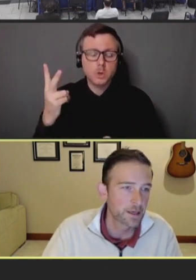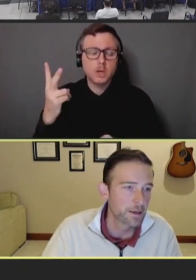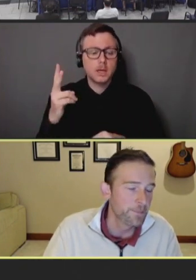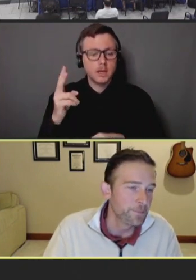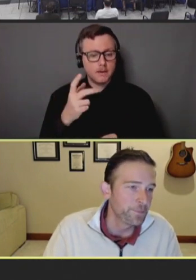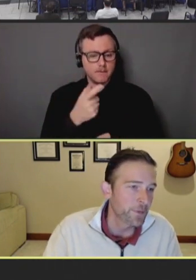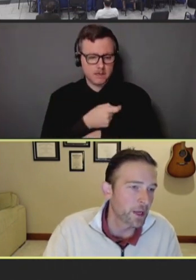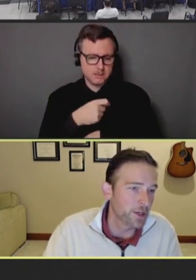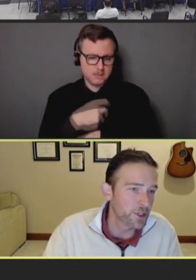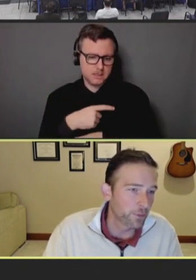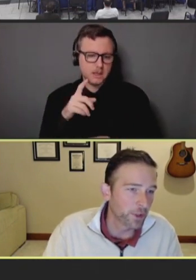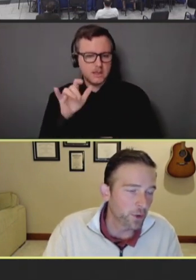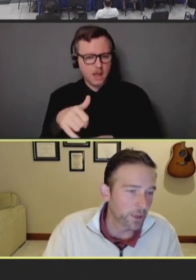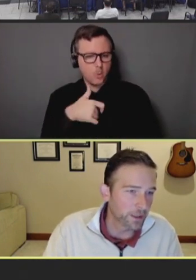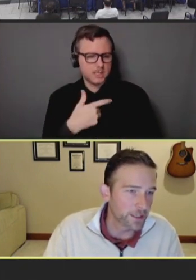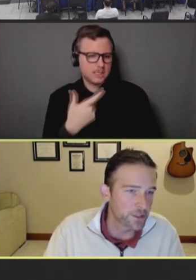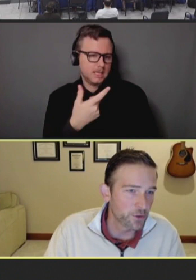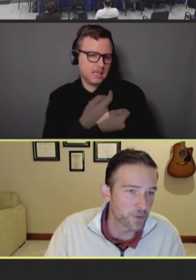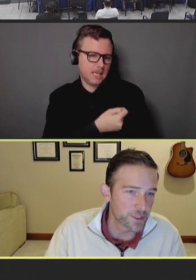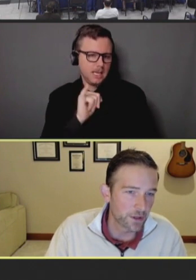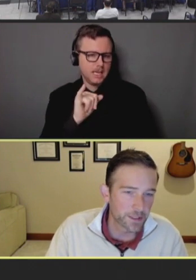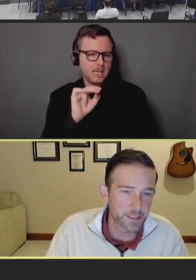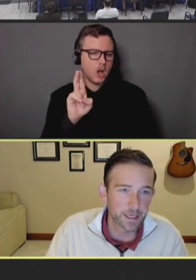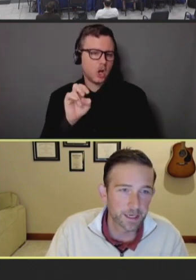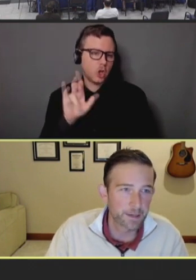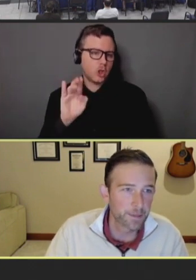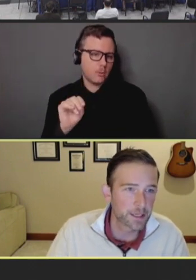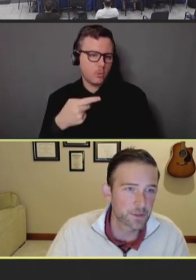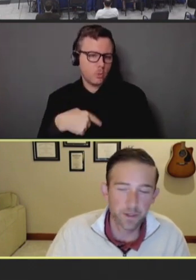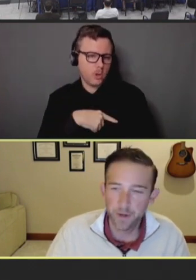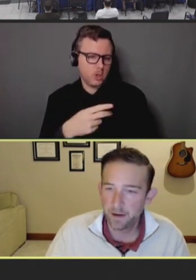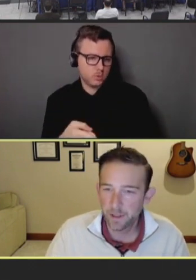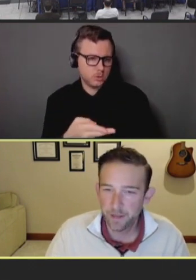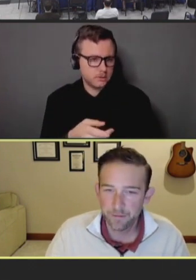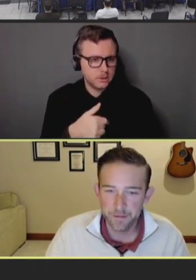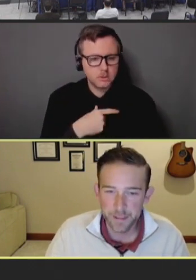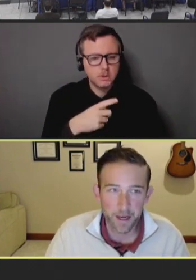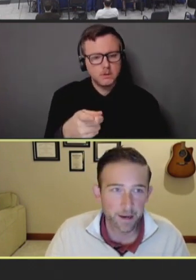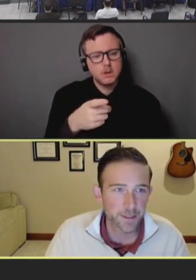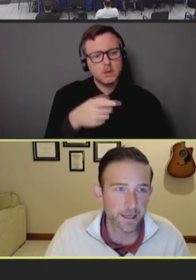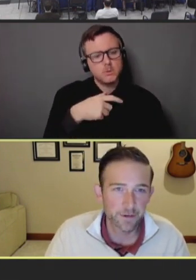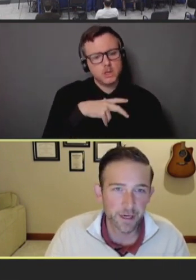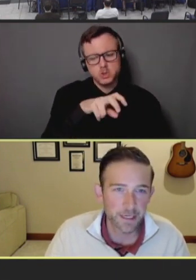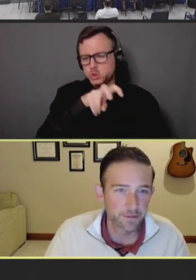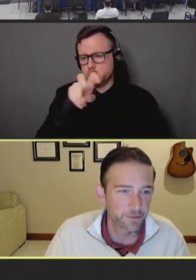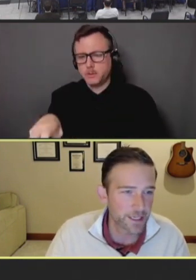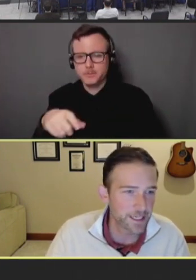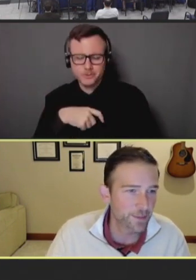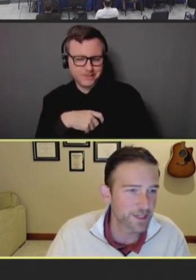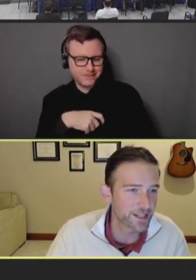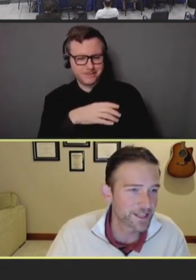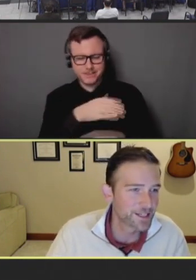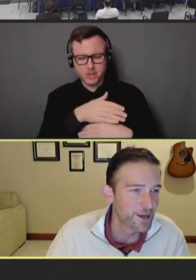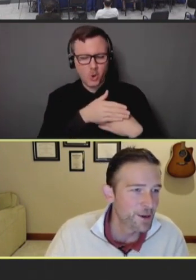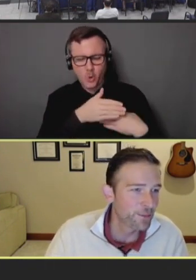I'm going to jump really quickly to result because we don't have a lot of time to get very, very deep into this.